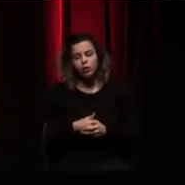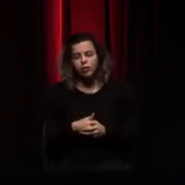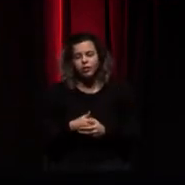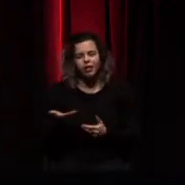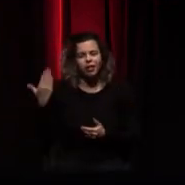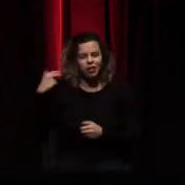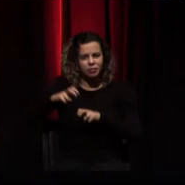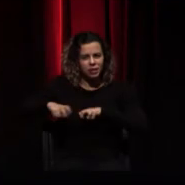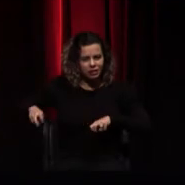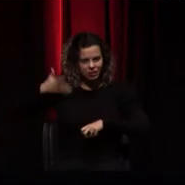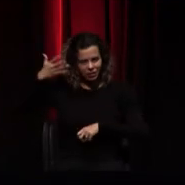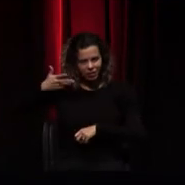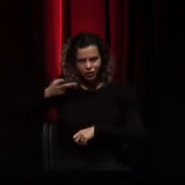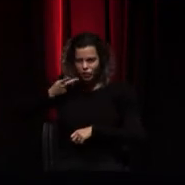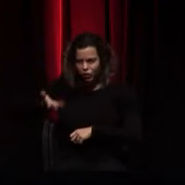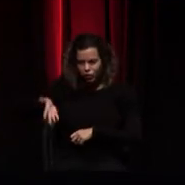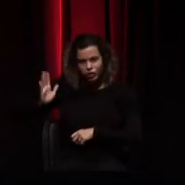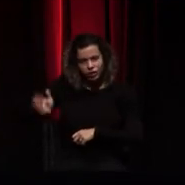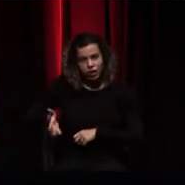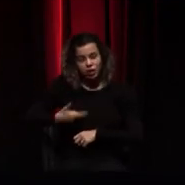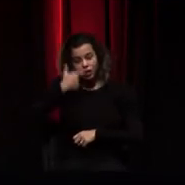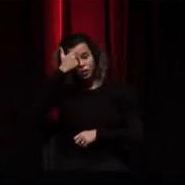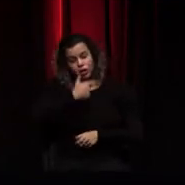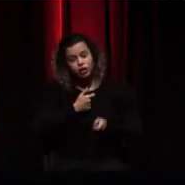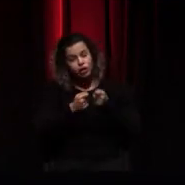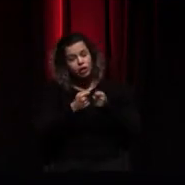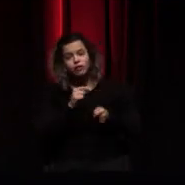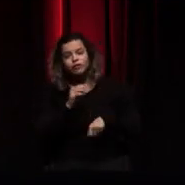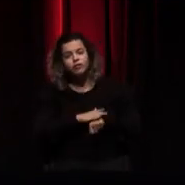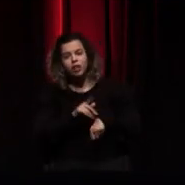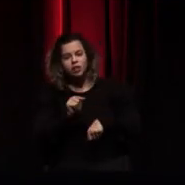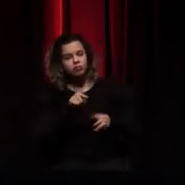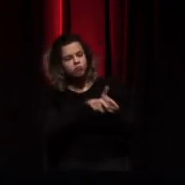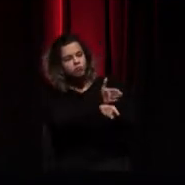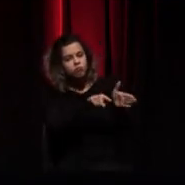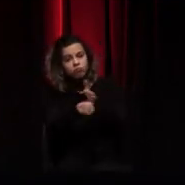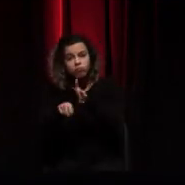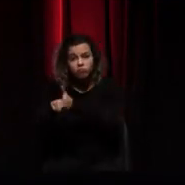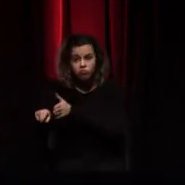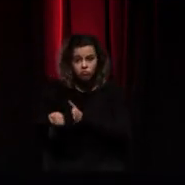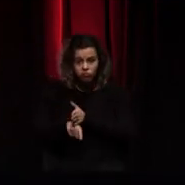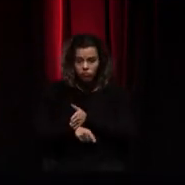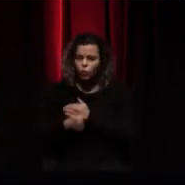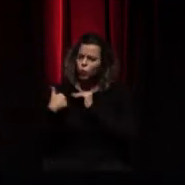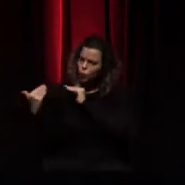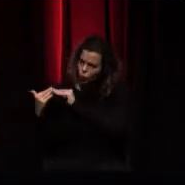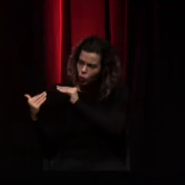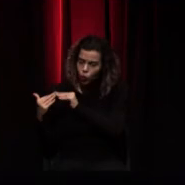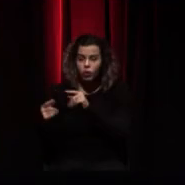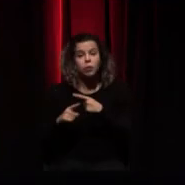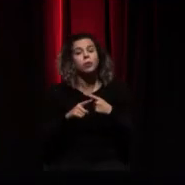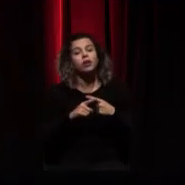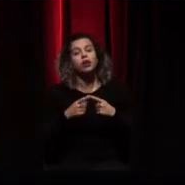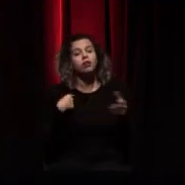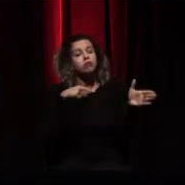“What does a journalist do?” Asks questions. I agree to that statement. When you asks questions,